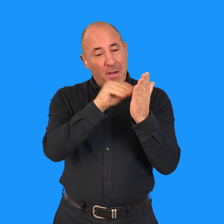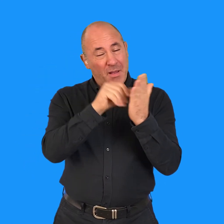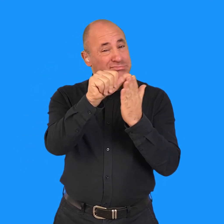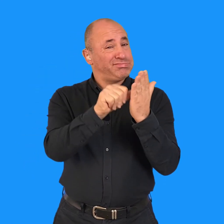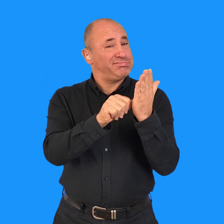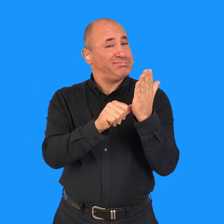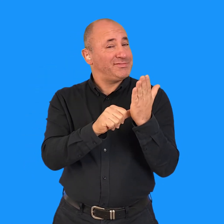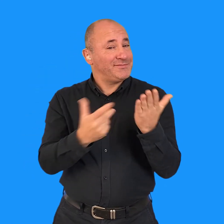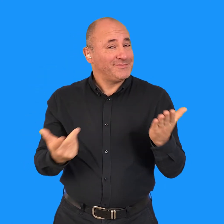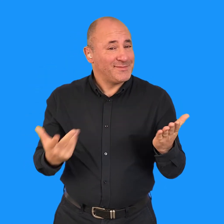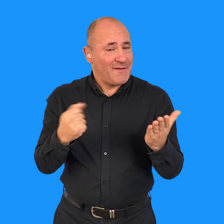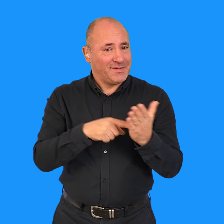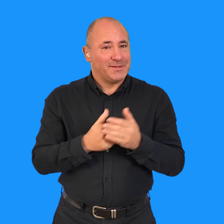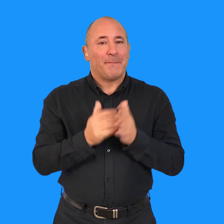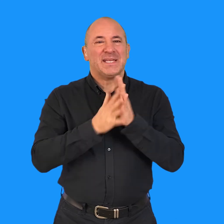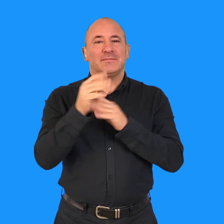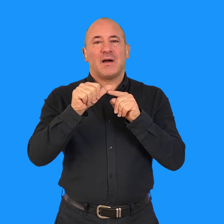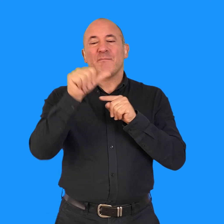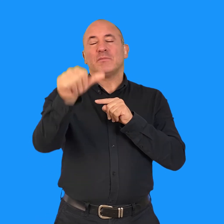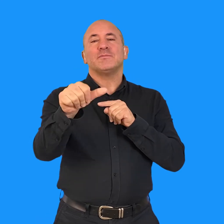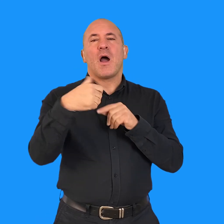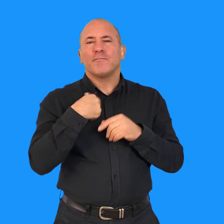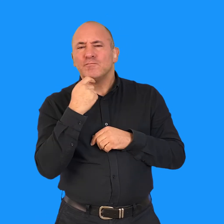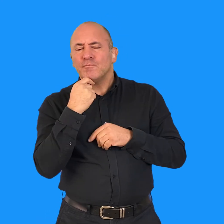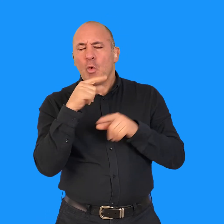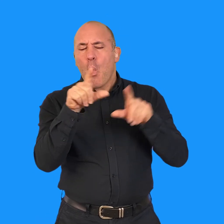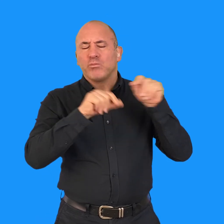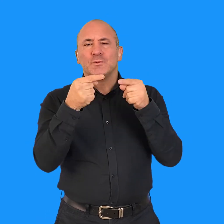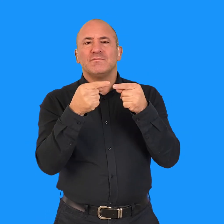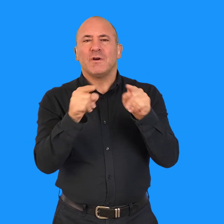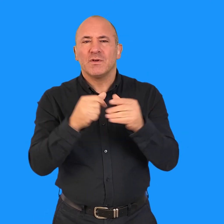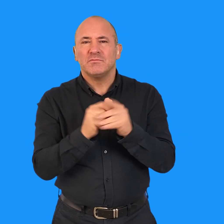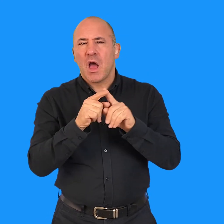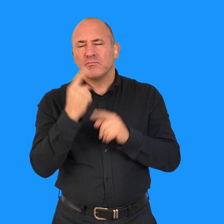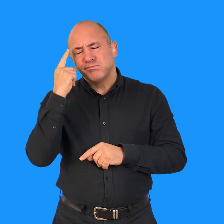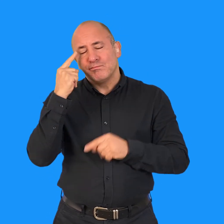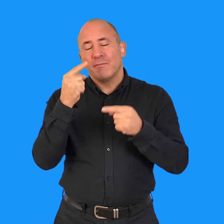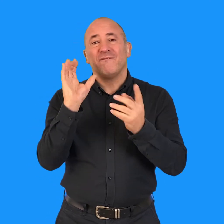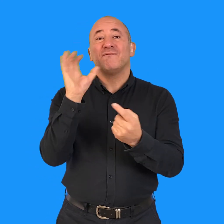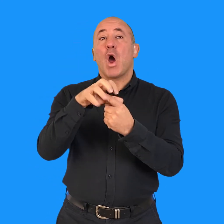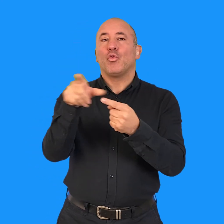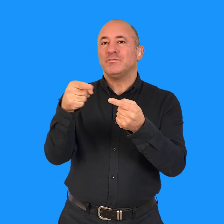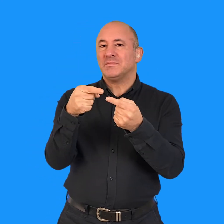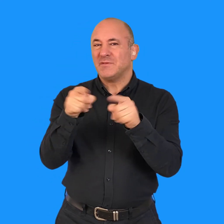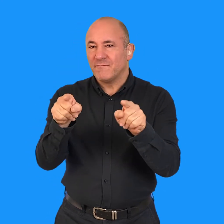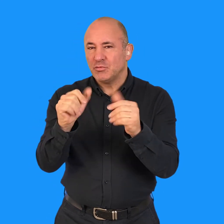that we compile and address every time we put on an event. So next time we look at different options,